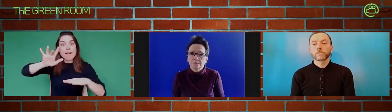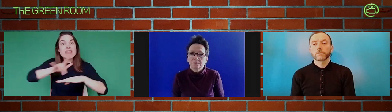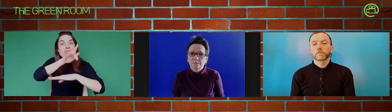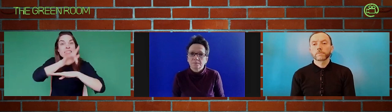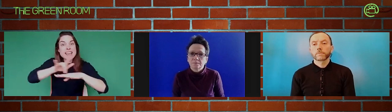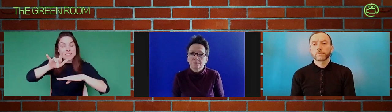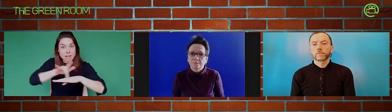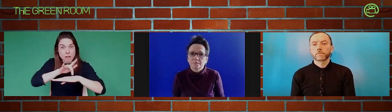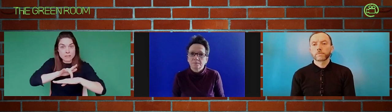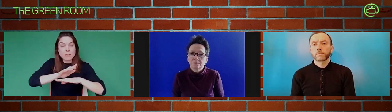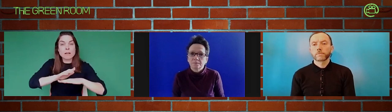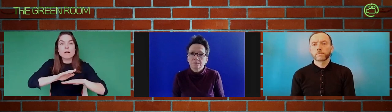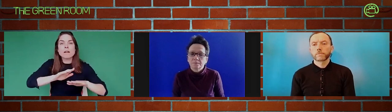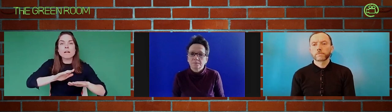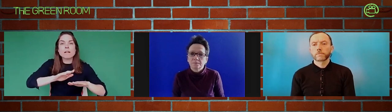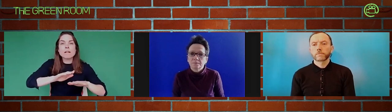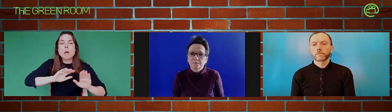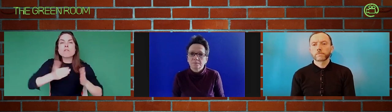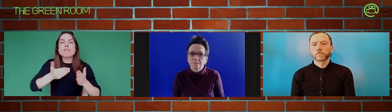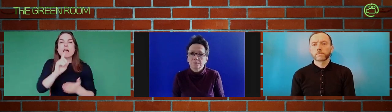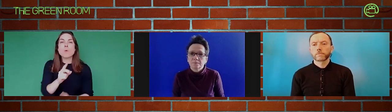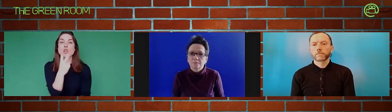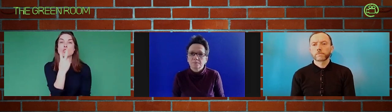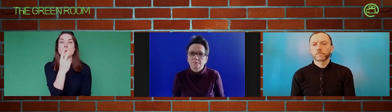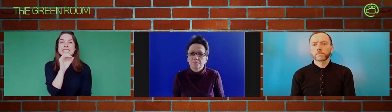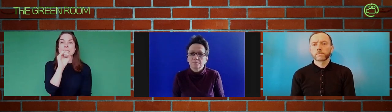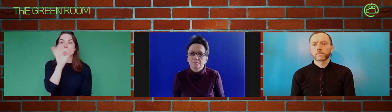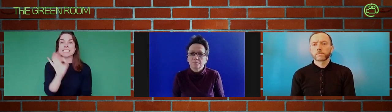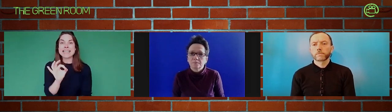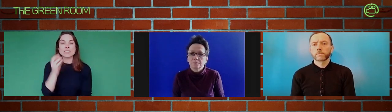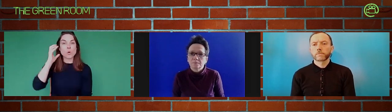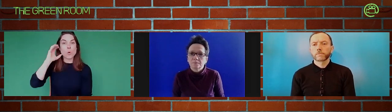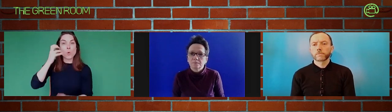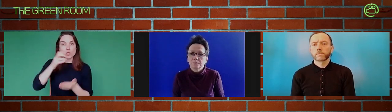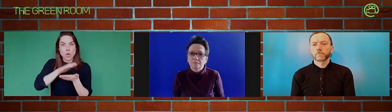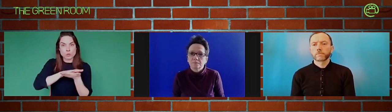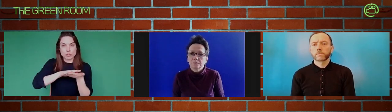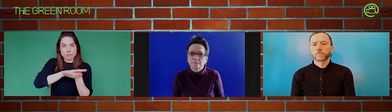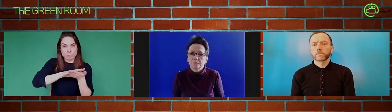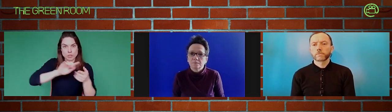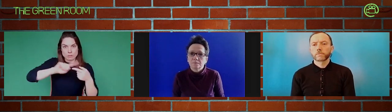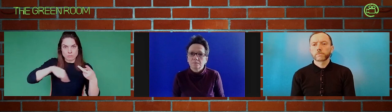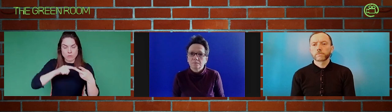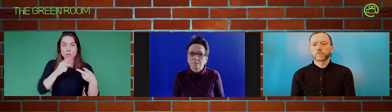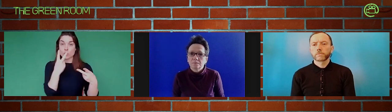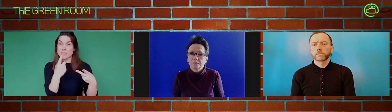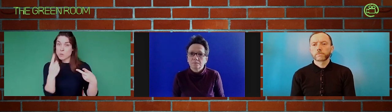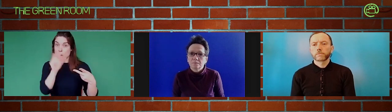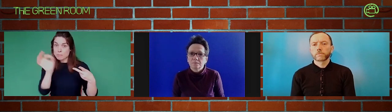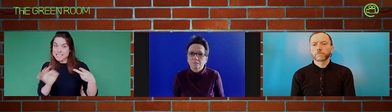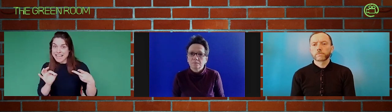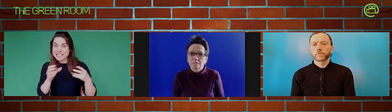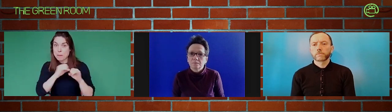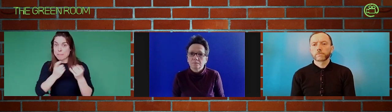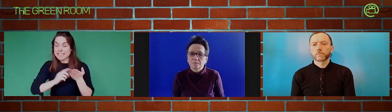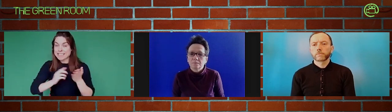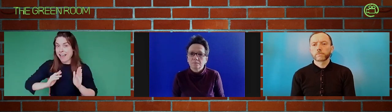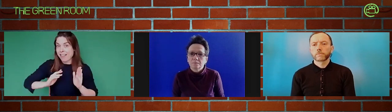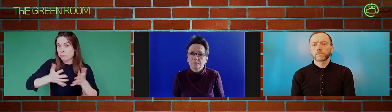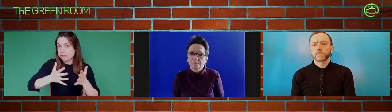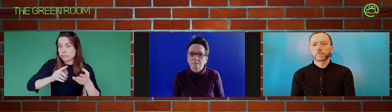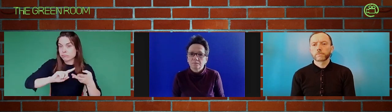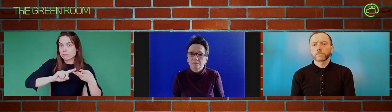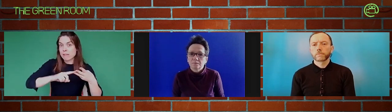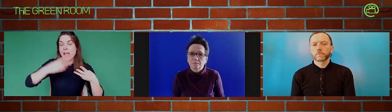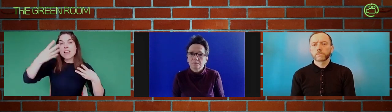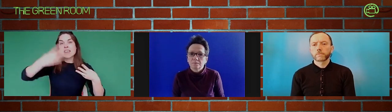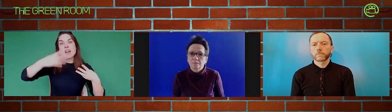providing audio description. 21% BSL. 19% providing captioning